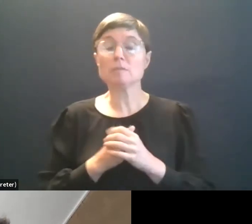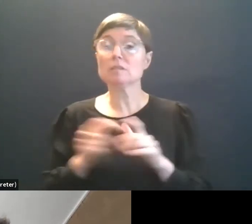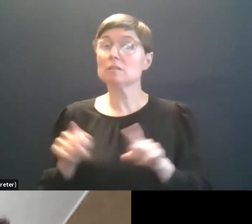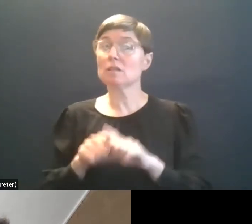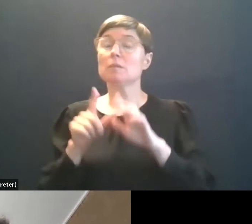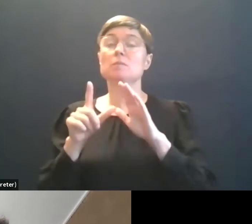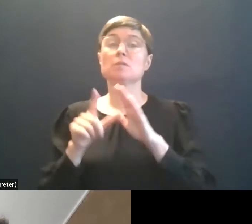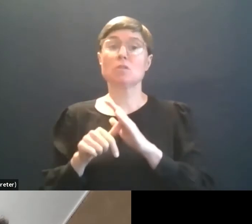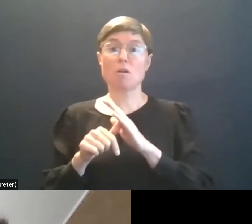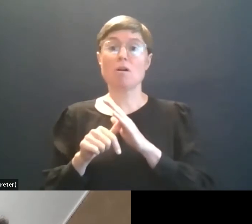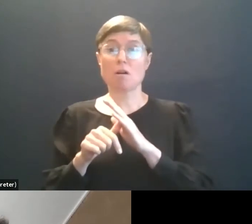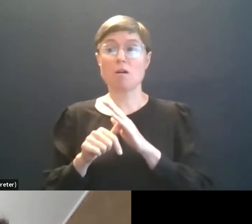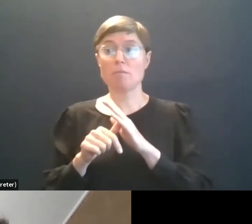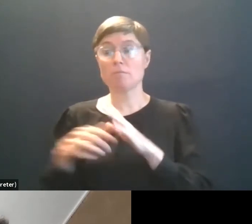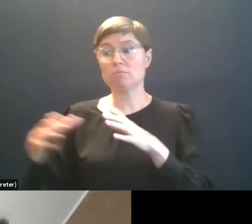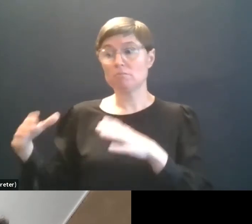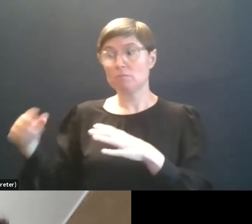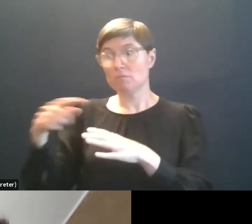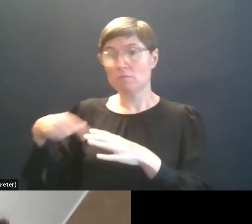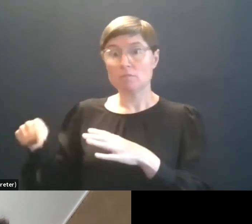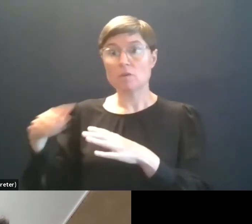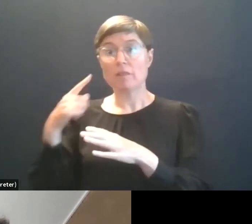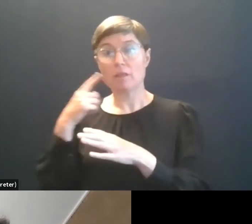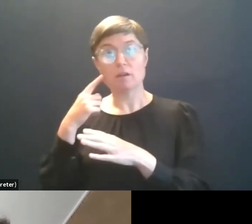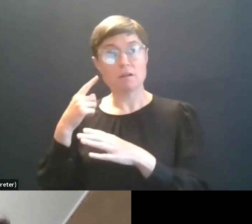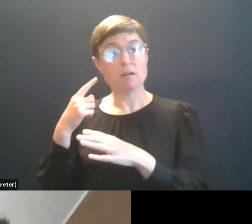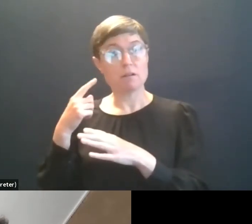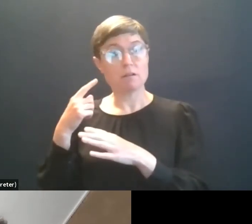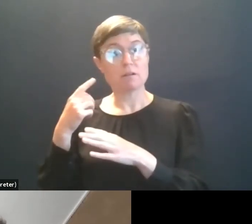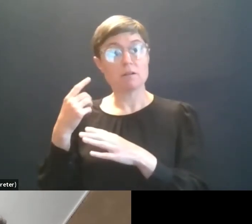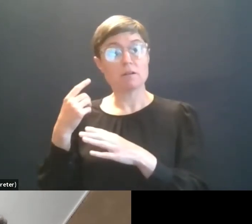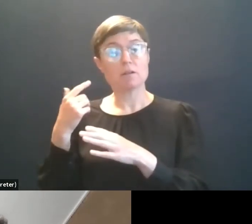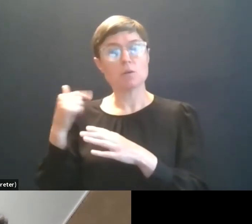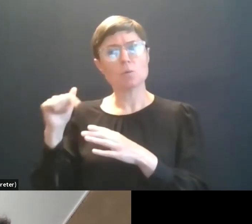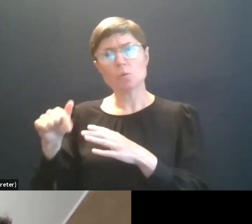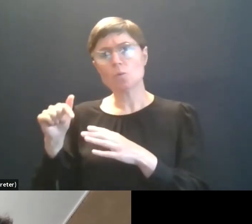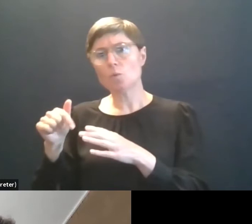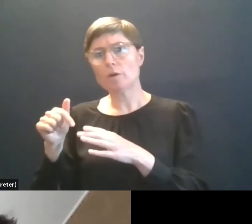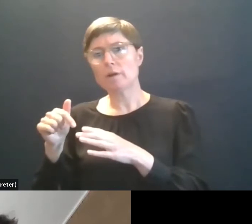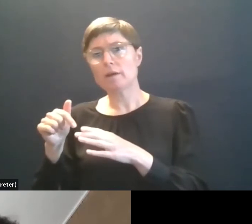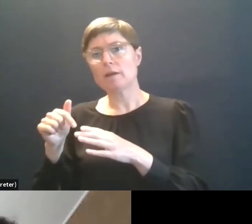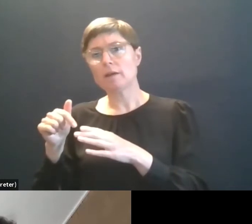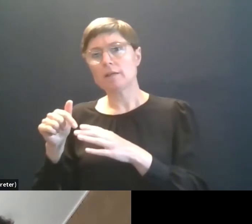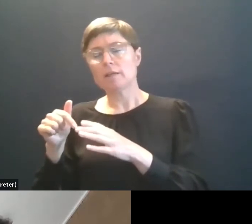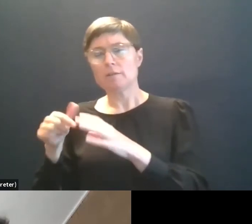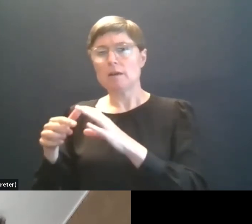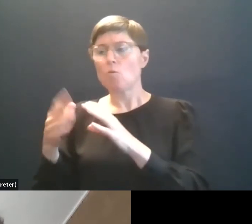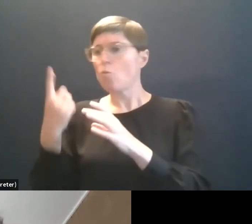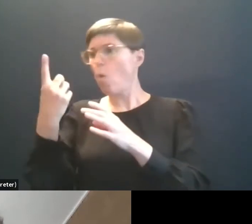also very much think of ourselves as part of the nation's mental health ecosystem and